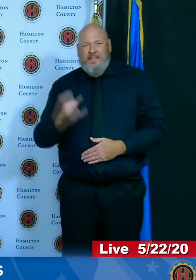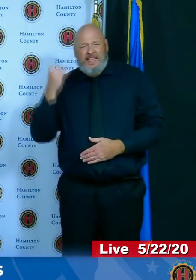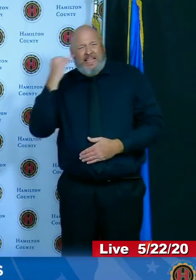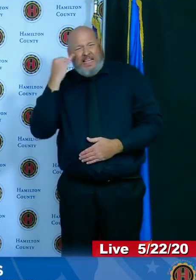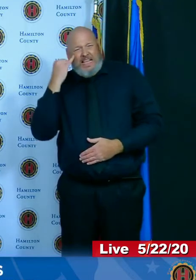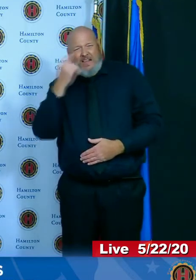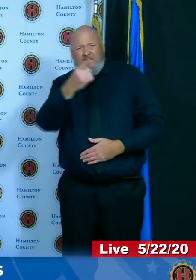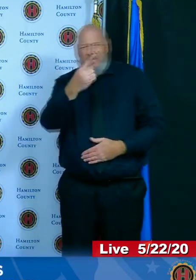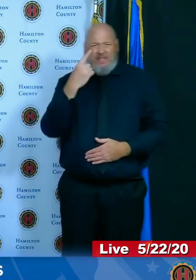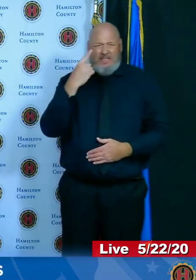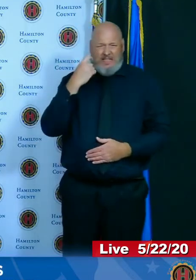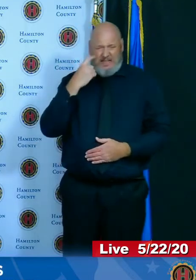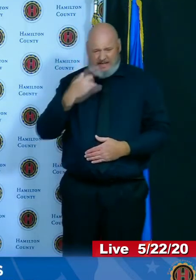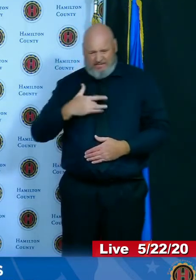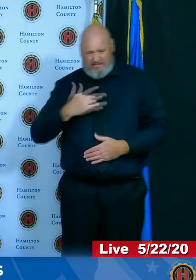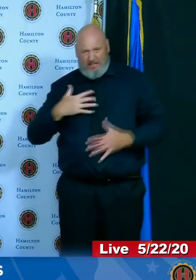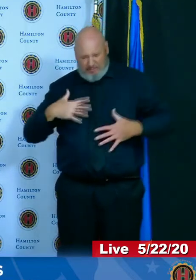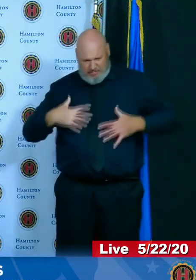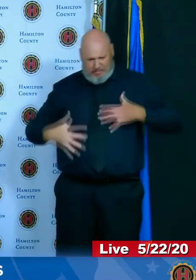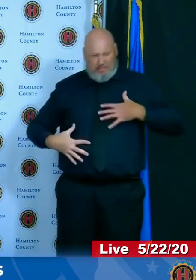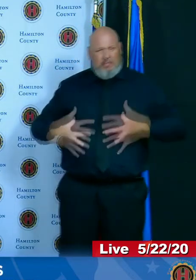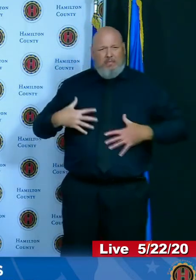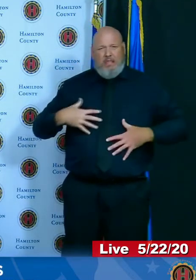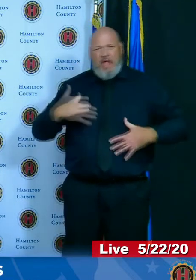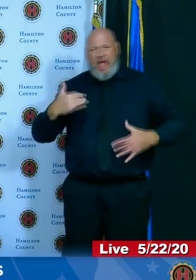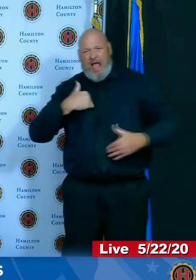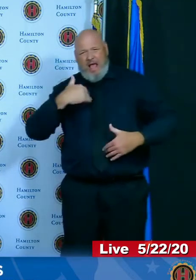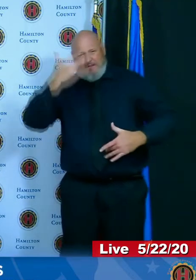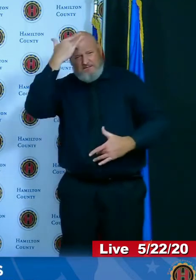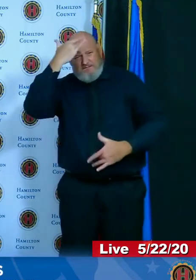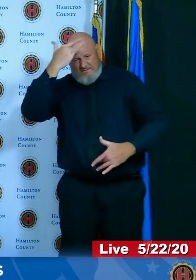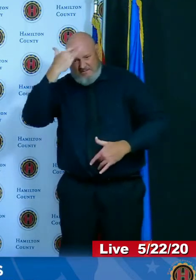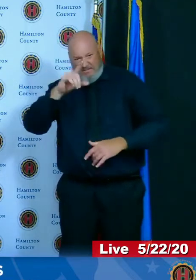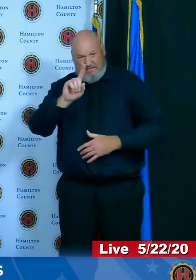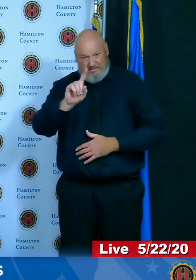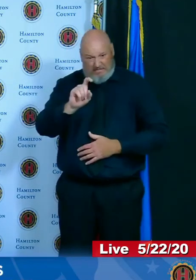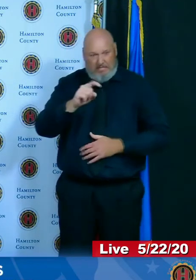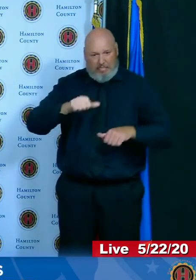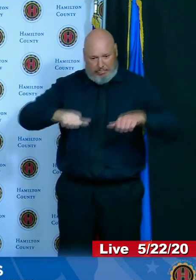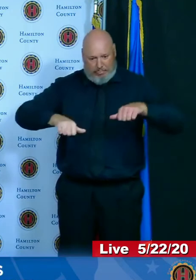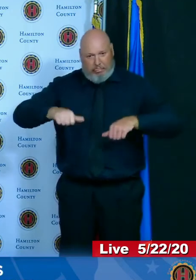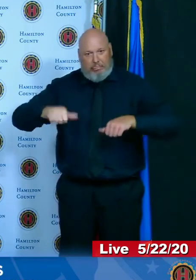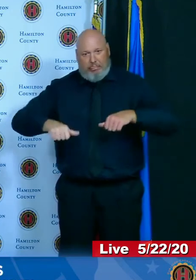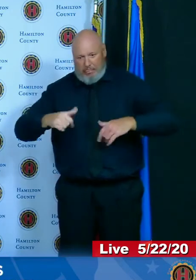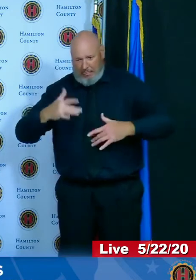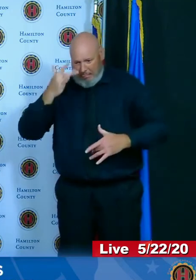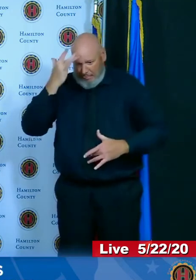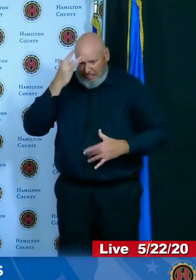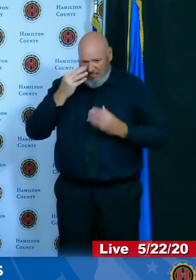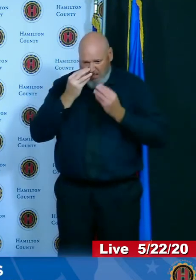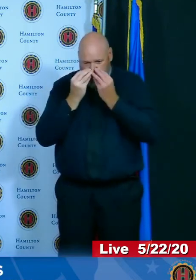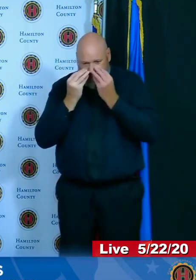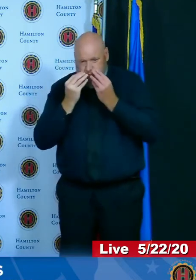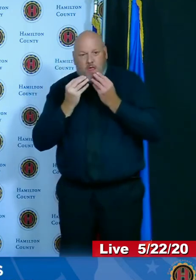visitor or a support person visitation or support persons for office visits may